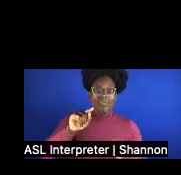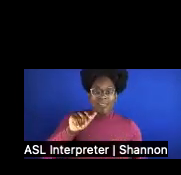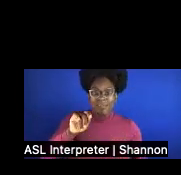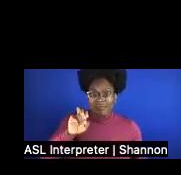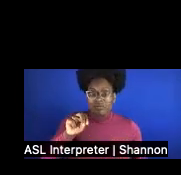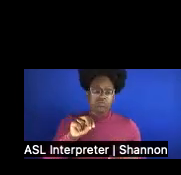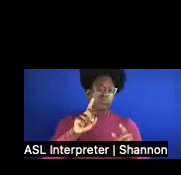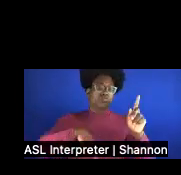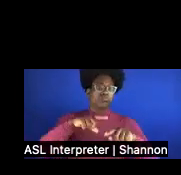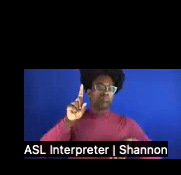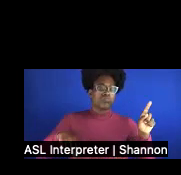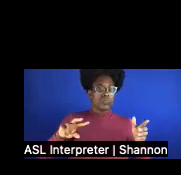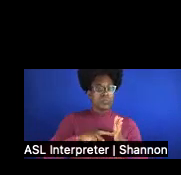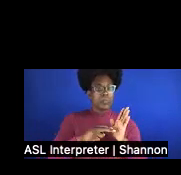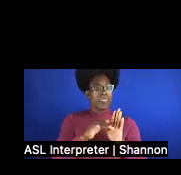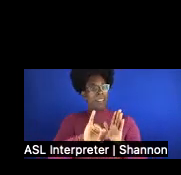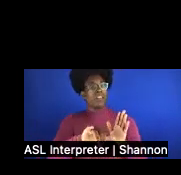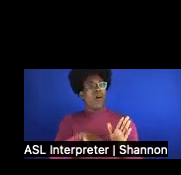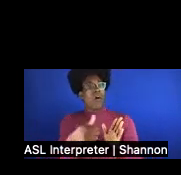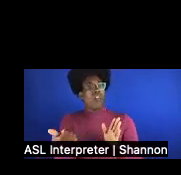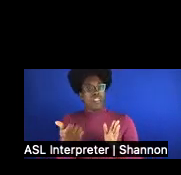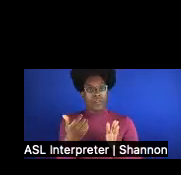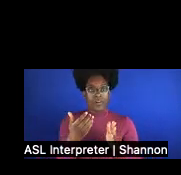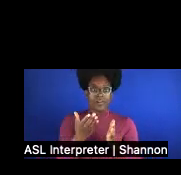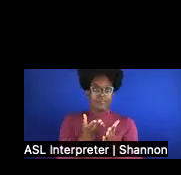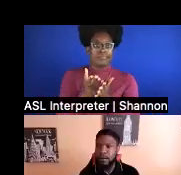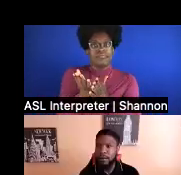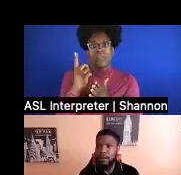or another online resource, so we need to collect the resources for them and make them available.